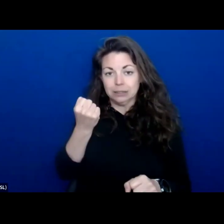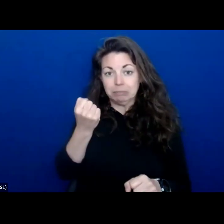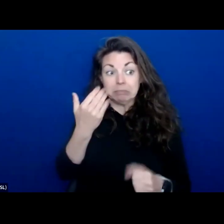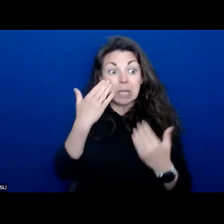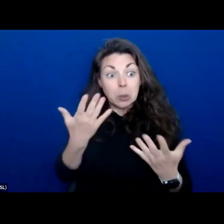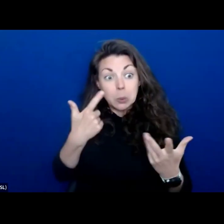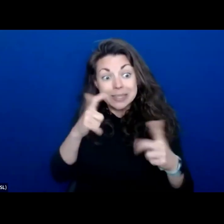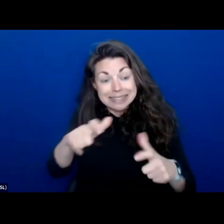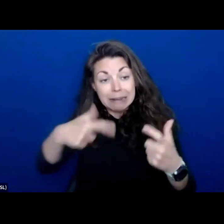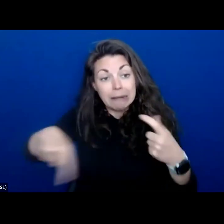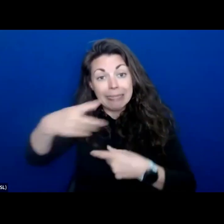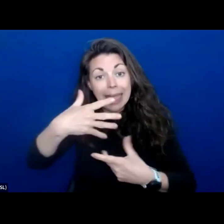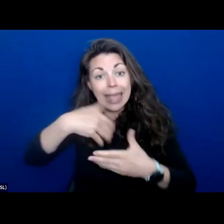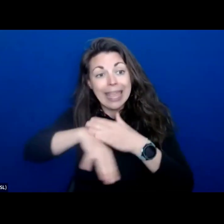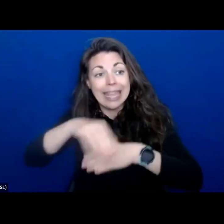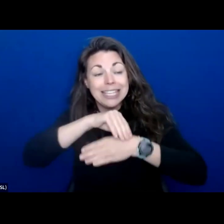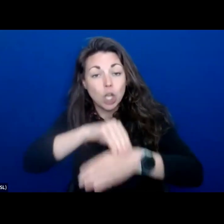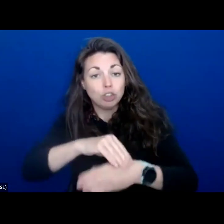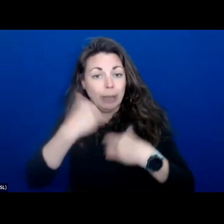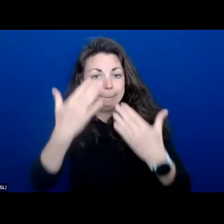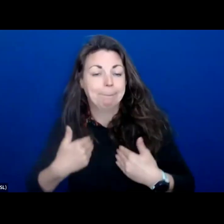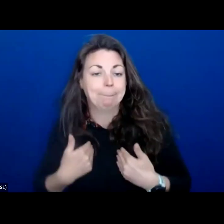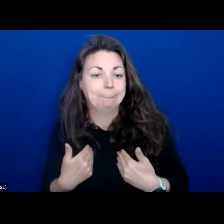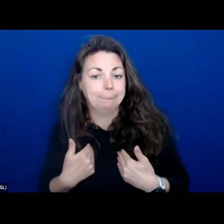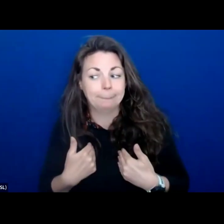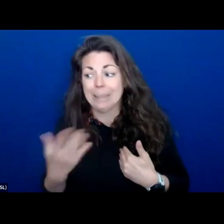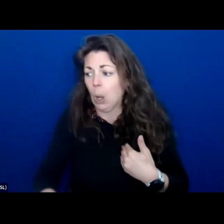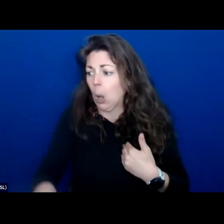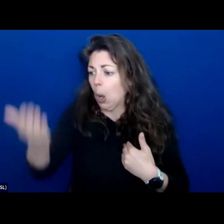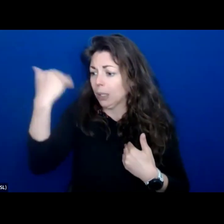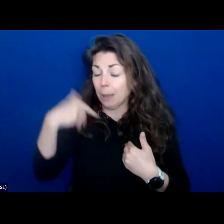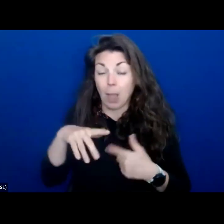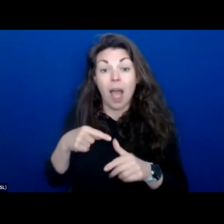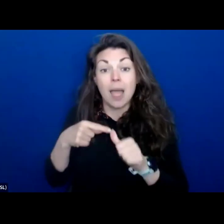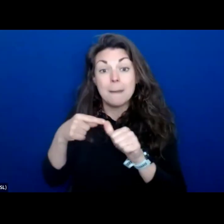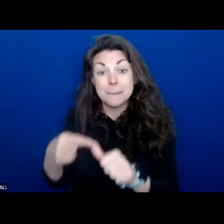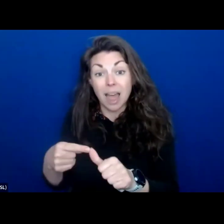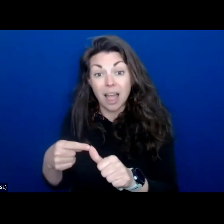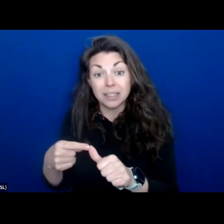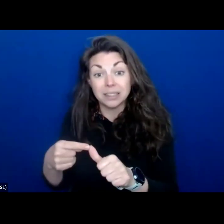but this is quite a while ago.I applied to that internship, and honestly, it was the only job I wanted.